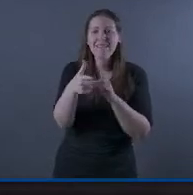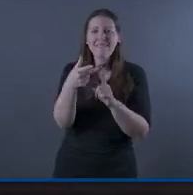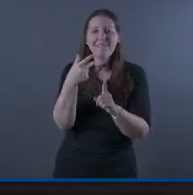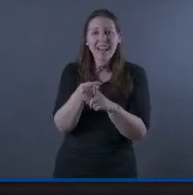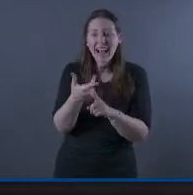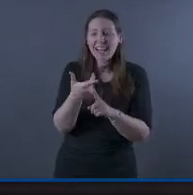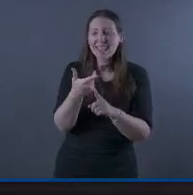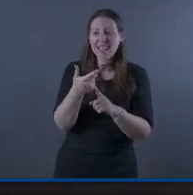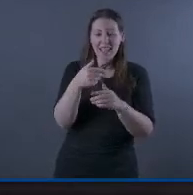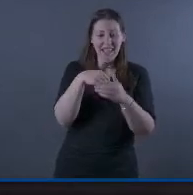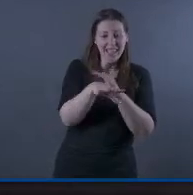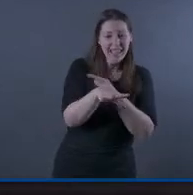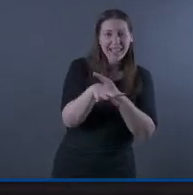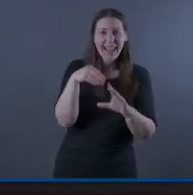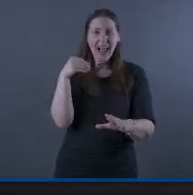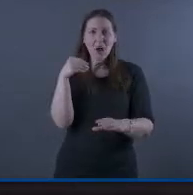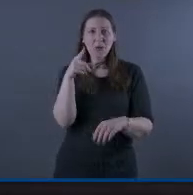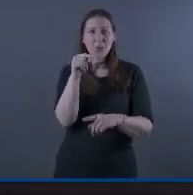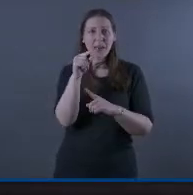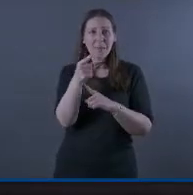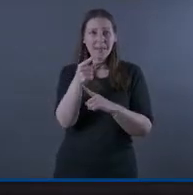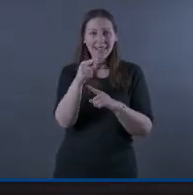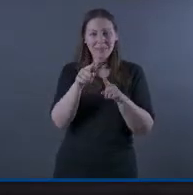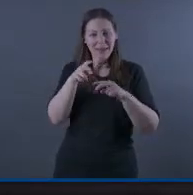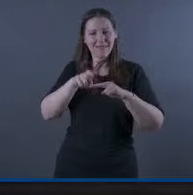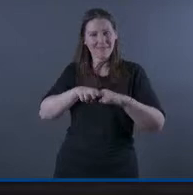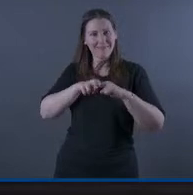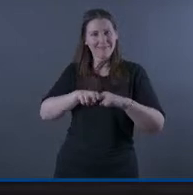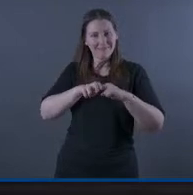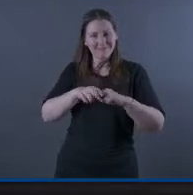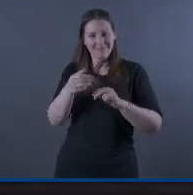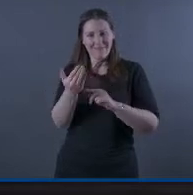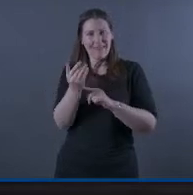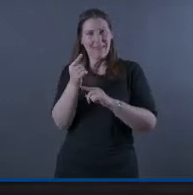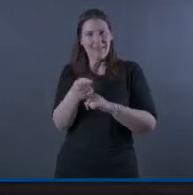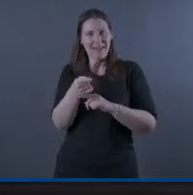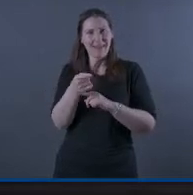and you know, observation is a minimum of 15 minutes. So that's a pretty fast turnaround,